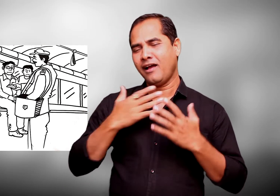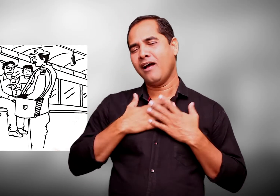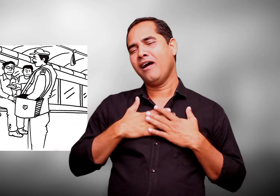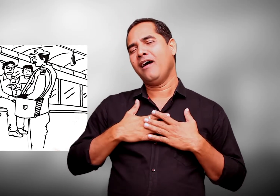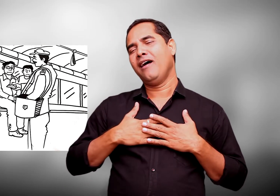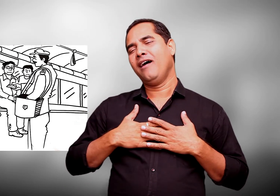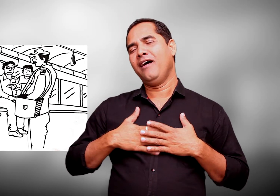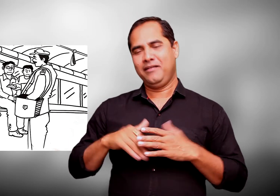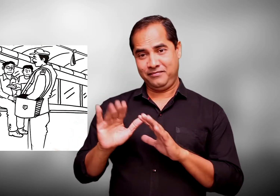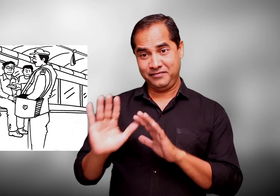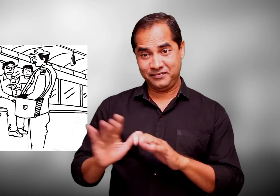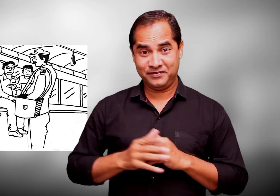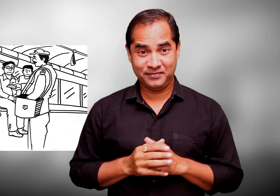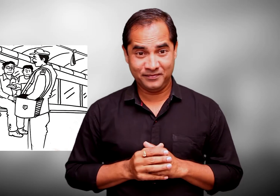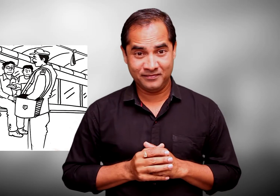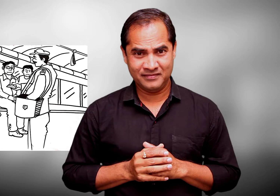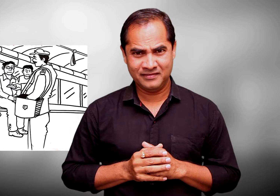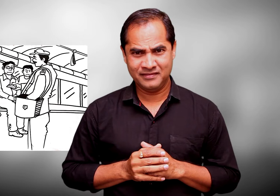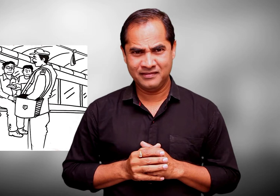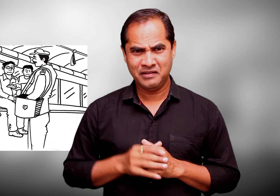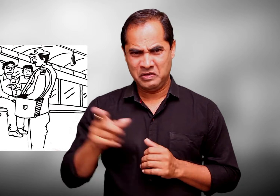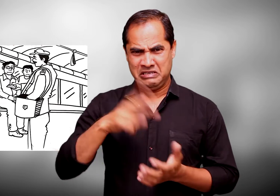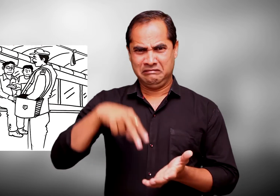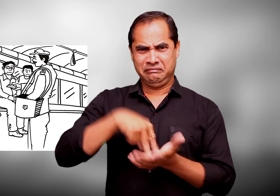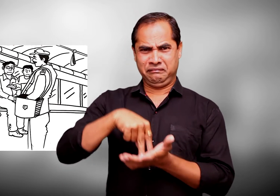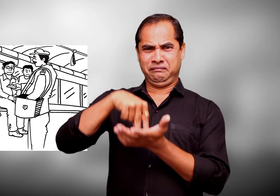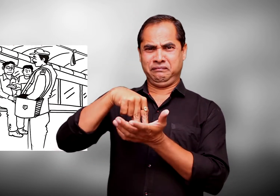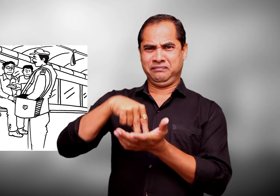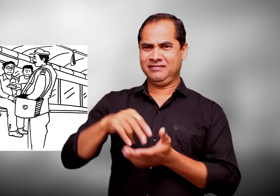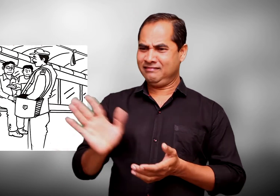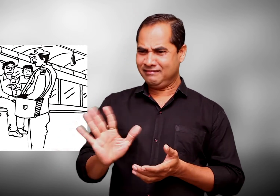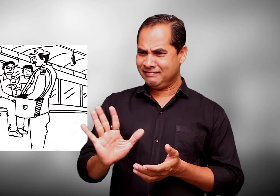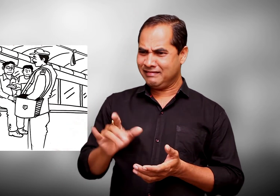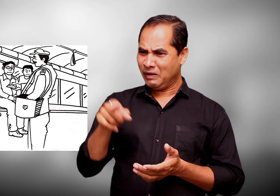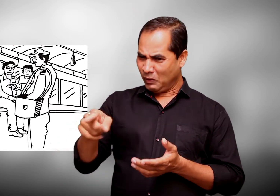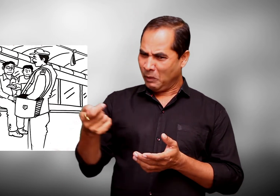make yourself comfortable, why should you stand when you've paid